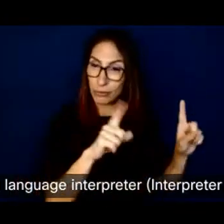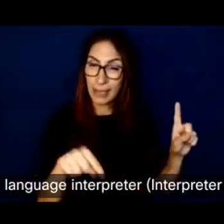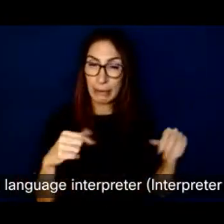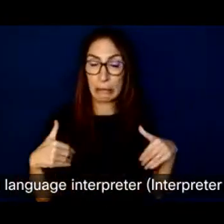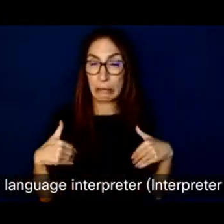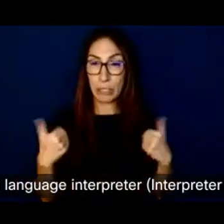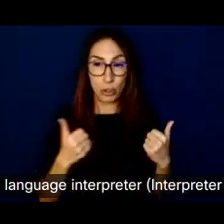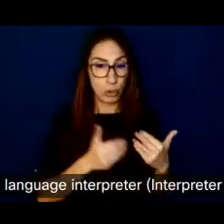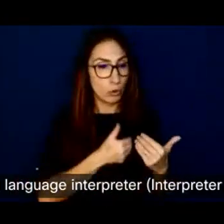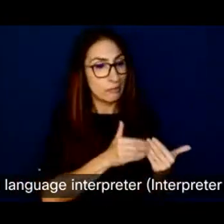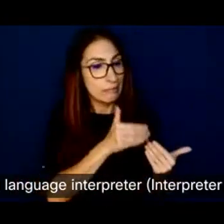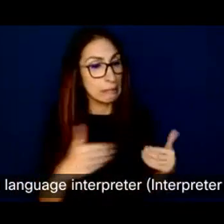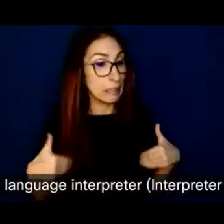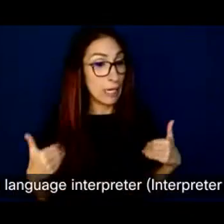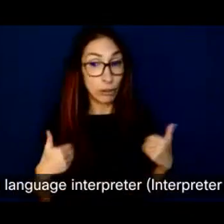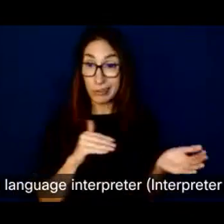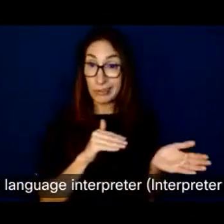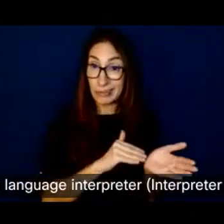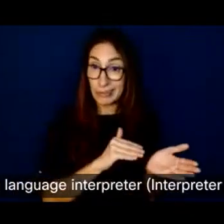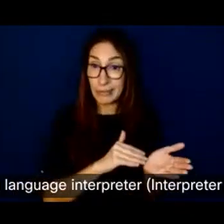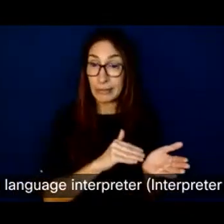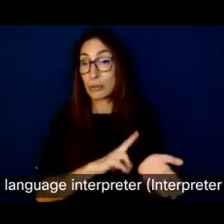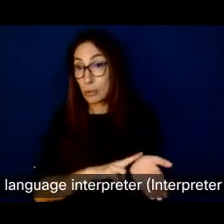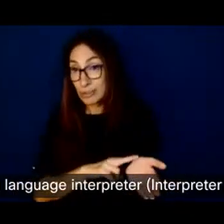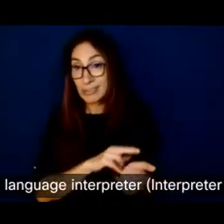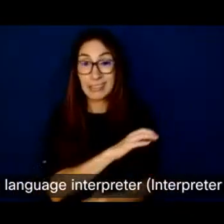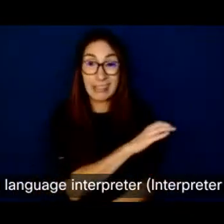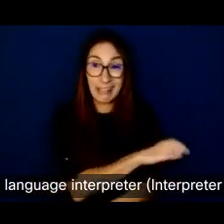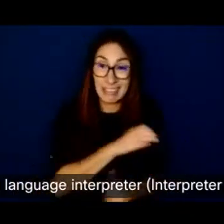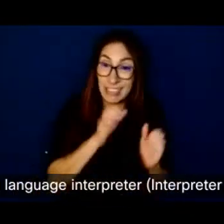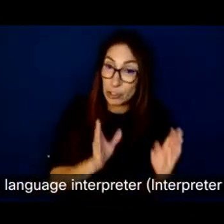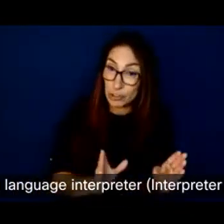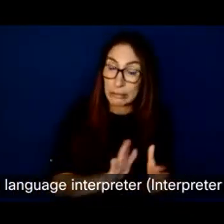important. I think that reaching out and starting to